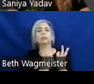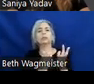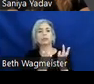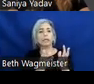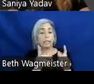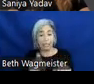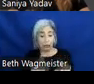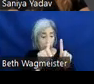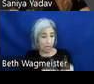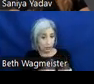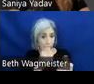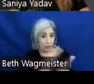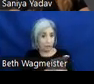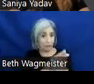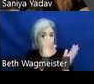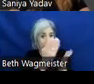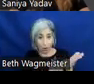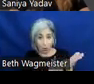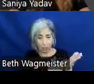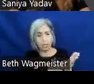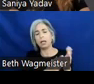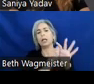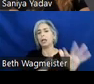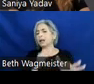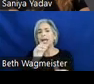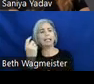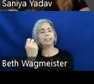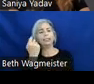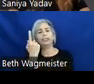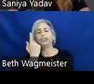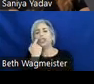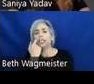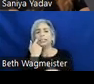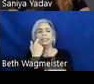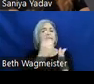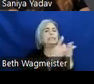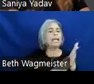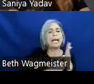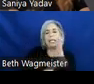thousand don't just -- they just don't design and develop for the mythical average person,